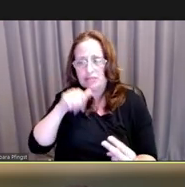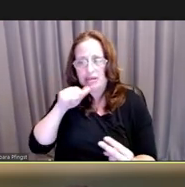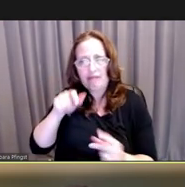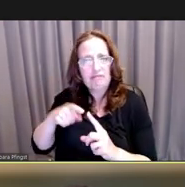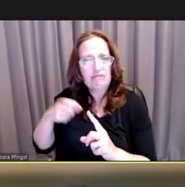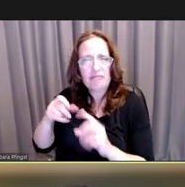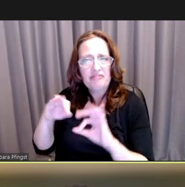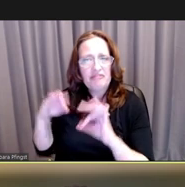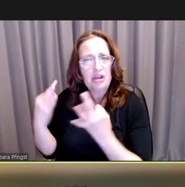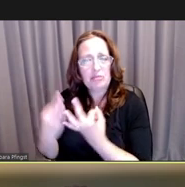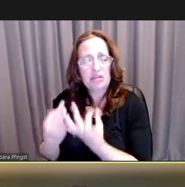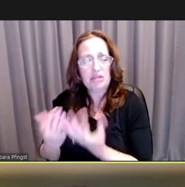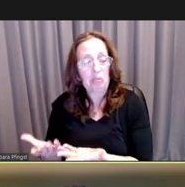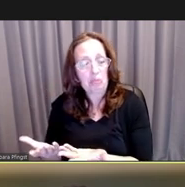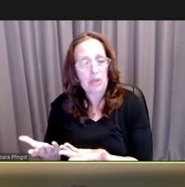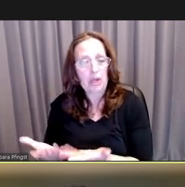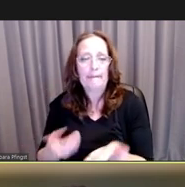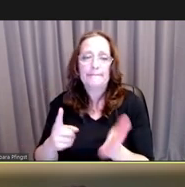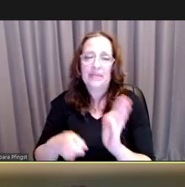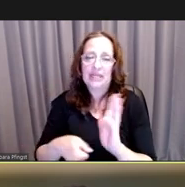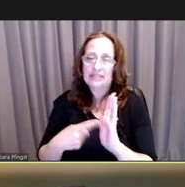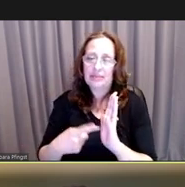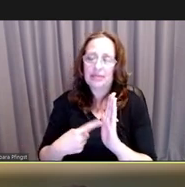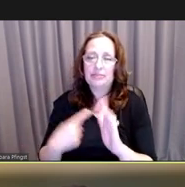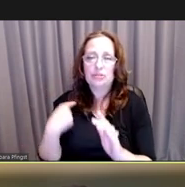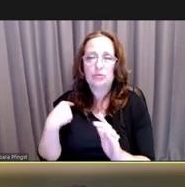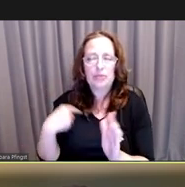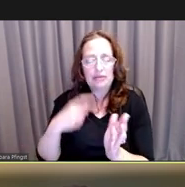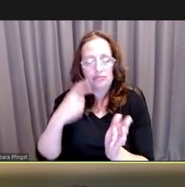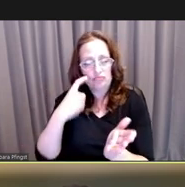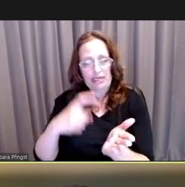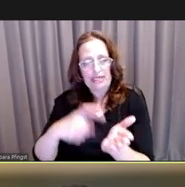we usually differentiate isolated hearing loss, when the child has